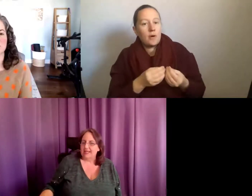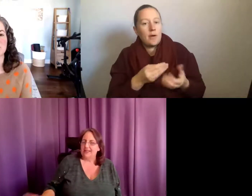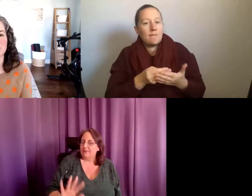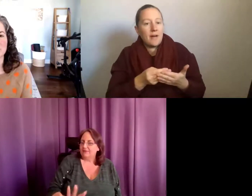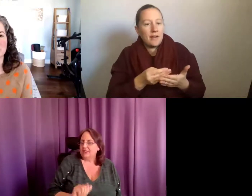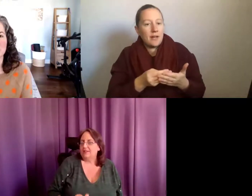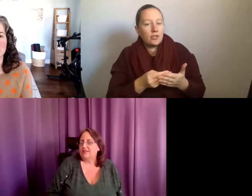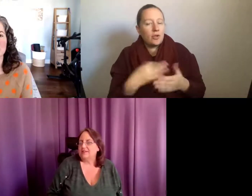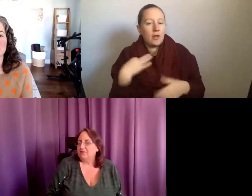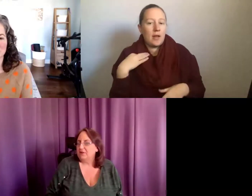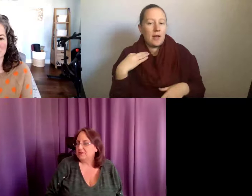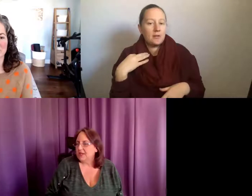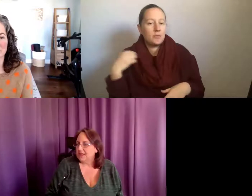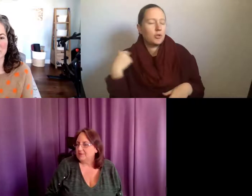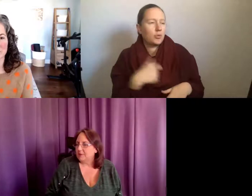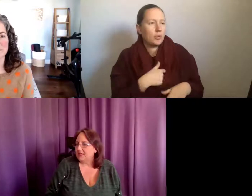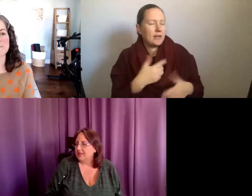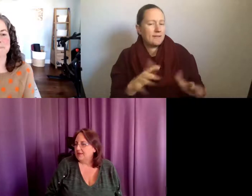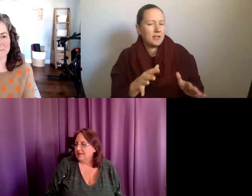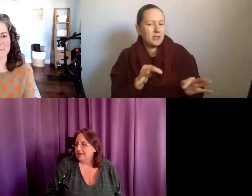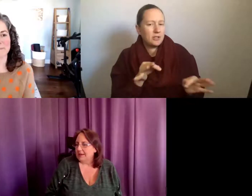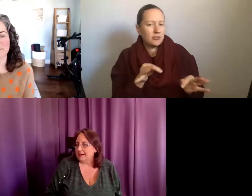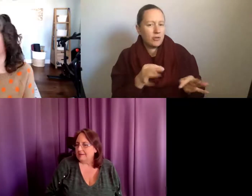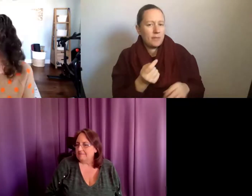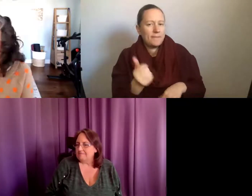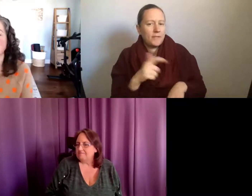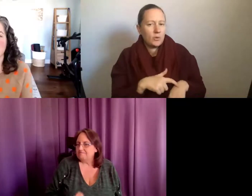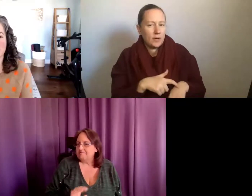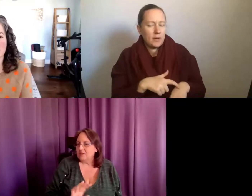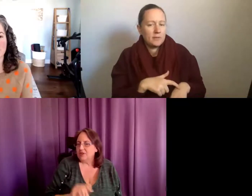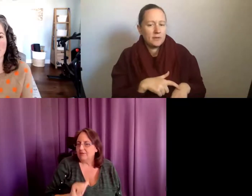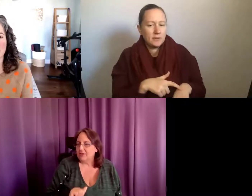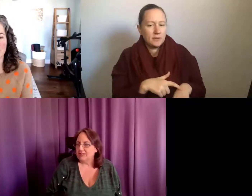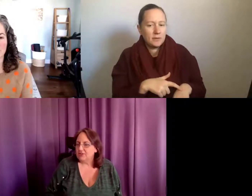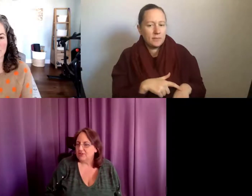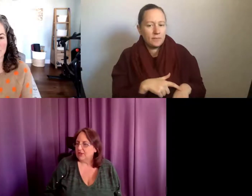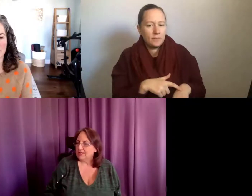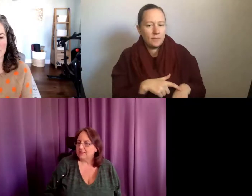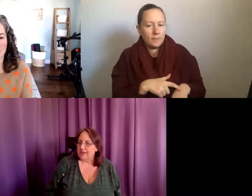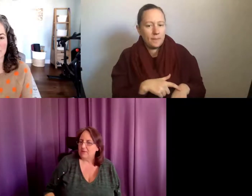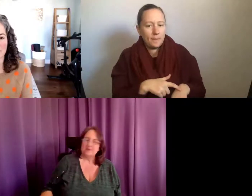And I think we've touched on this a few times, but do you have any additional thoughts on that one?